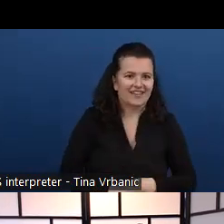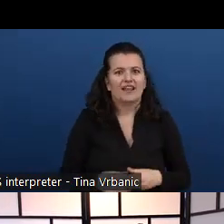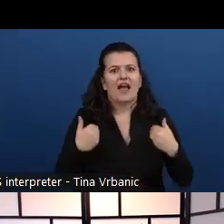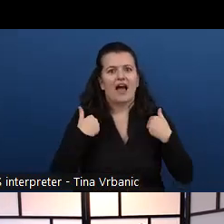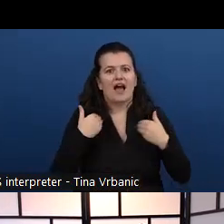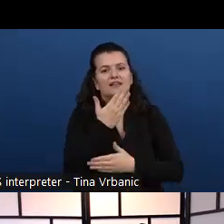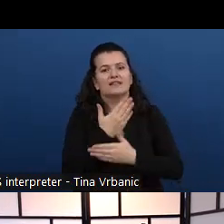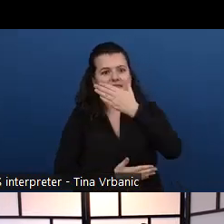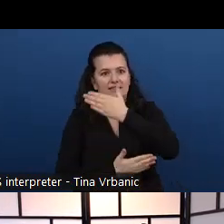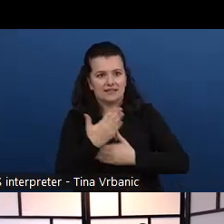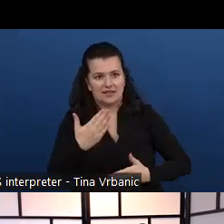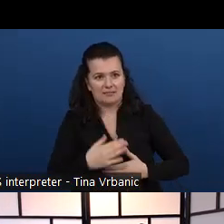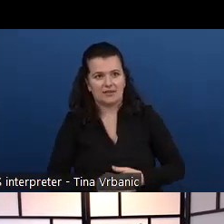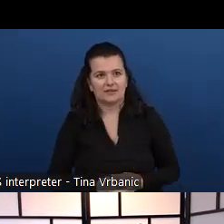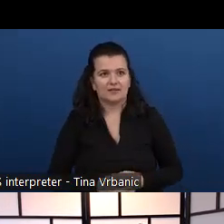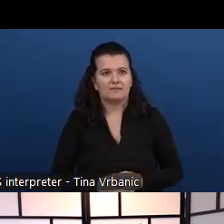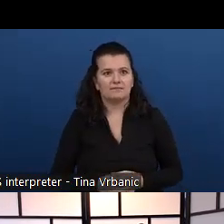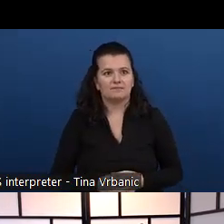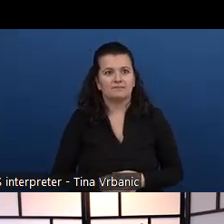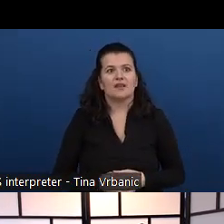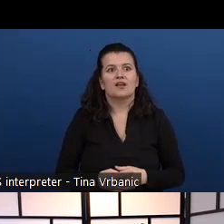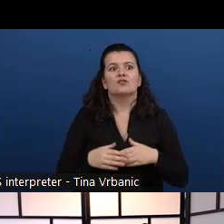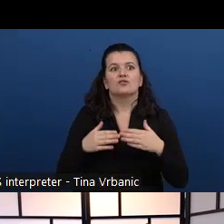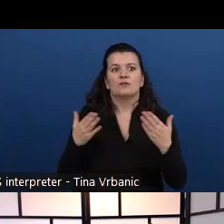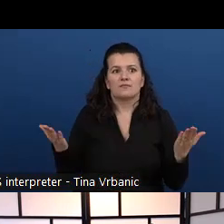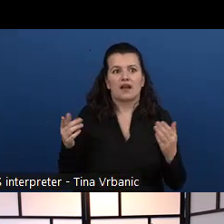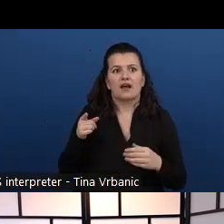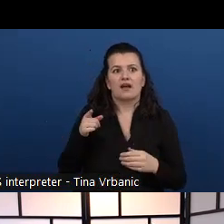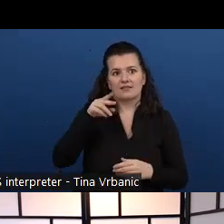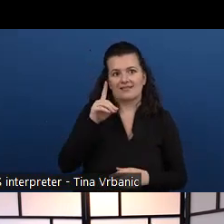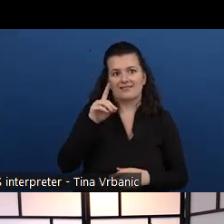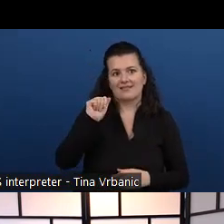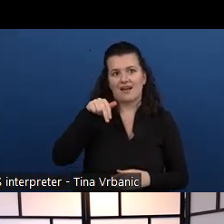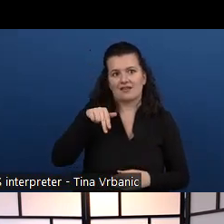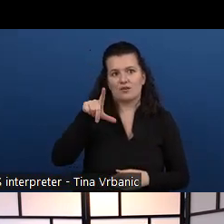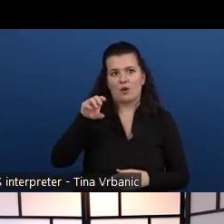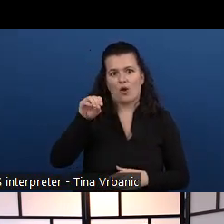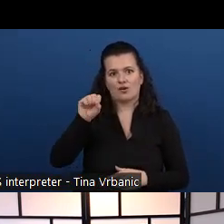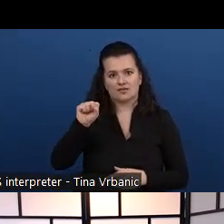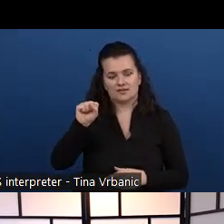I do web accessibility. I studied Chinese.